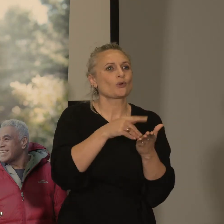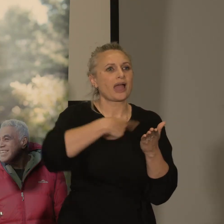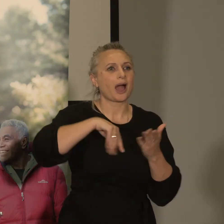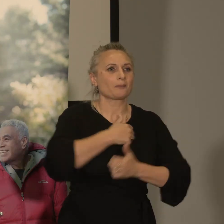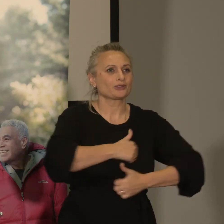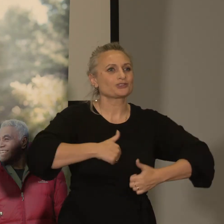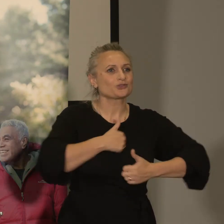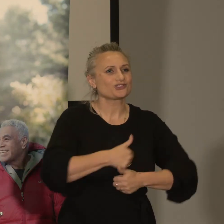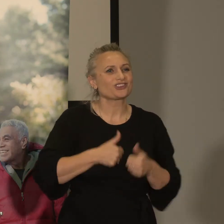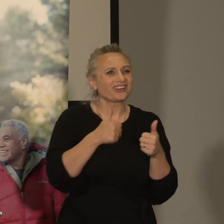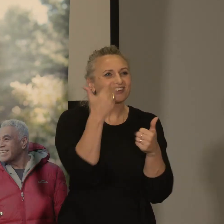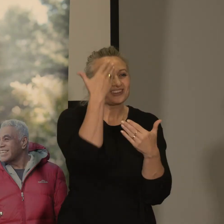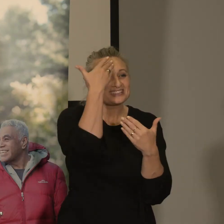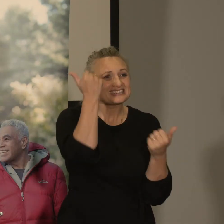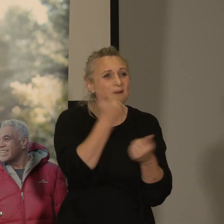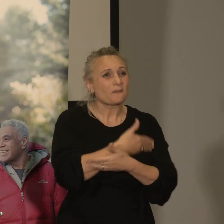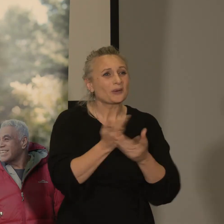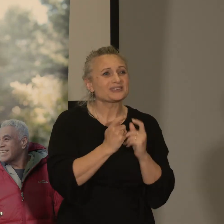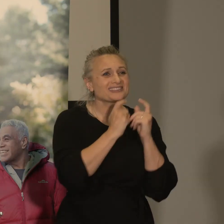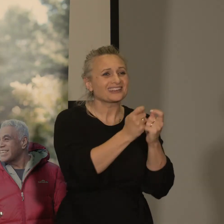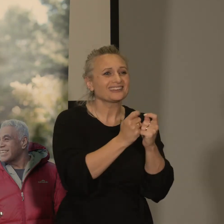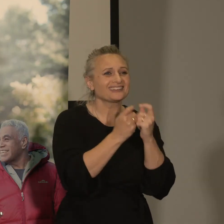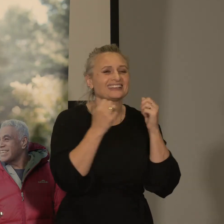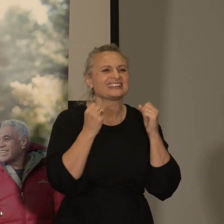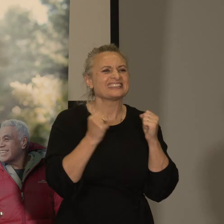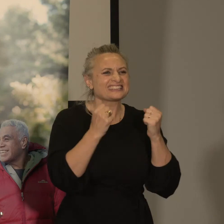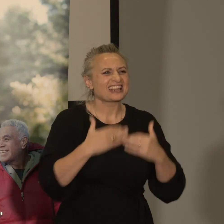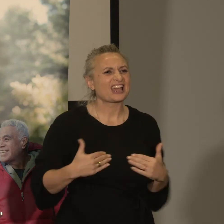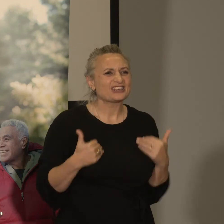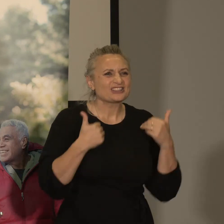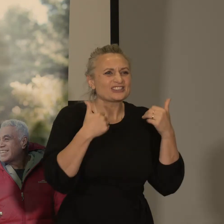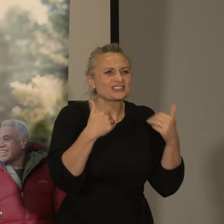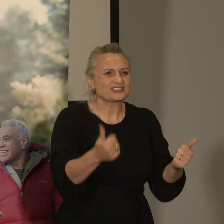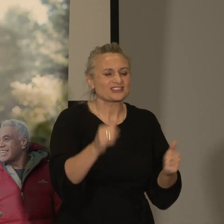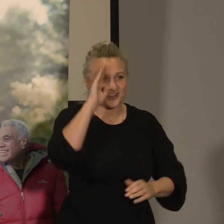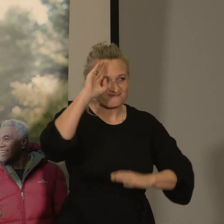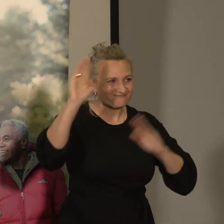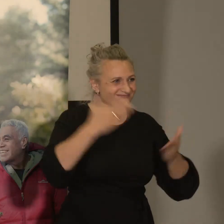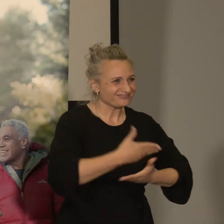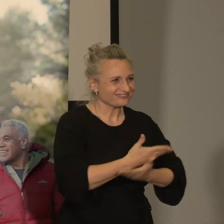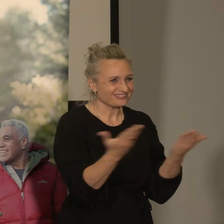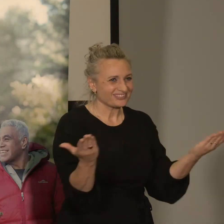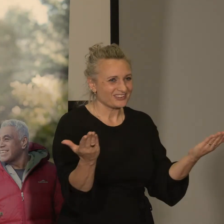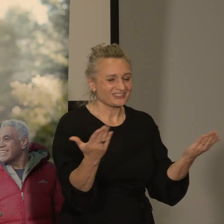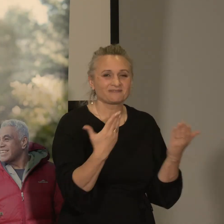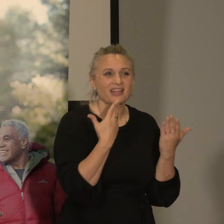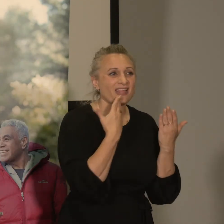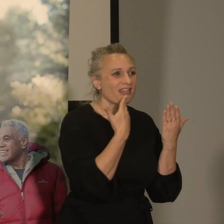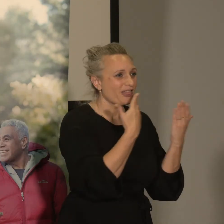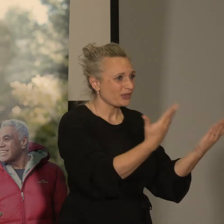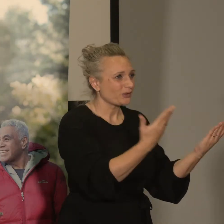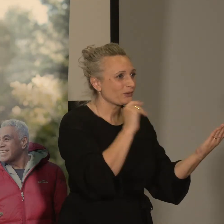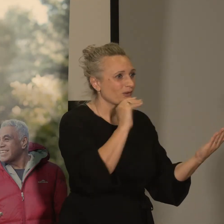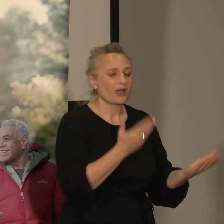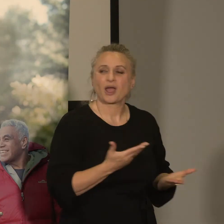we'll deserve. (Speaks Te Reo